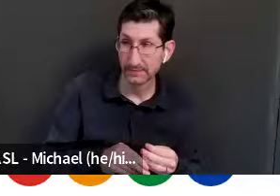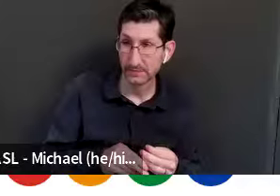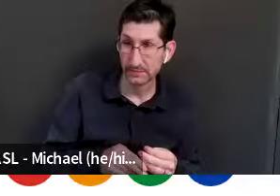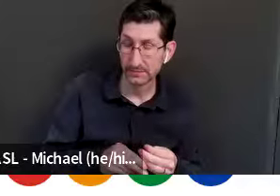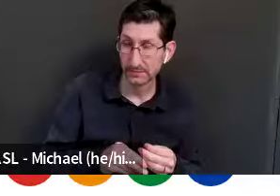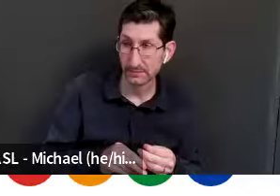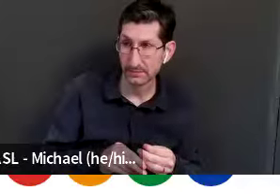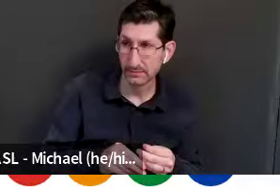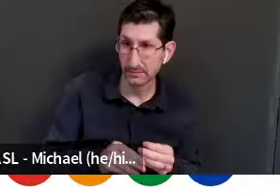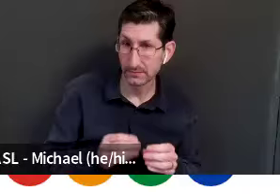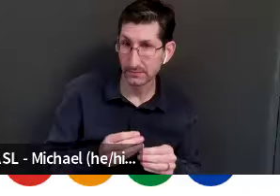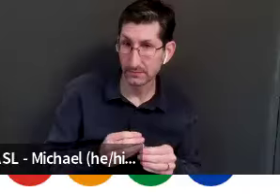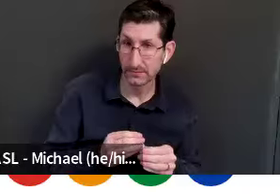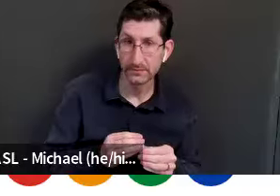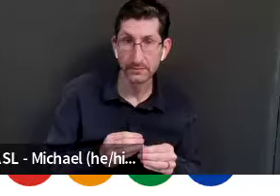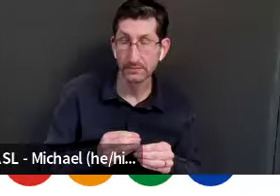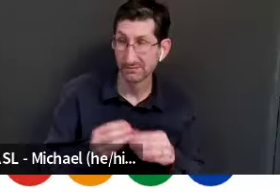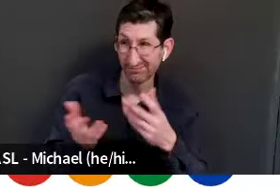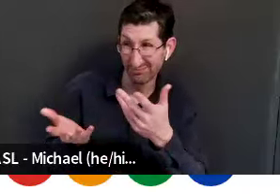THE MOMENT, ANY ADDITIONAL INFORMATION COULD BE -- THAT WOULD